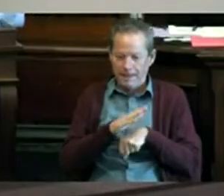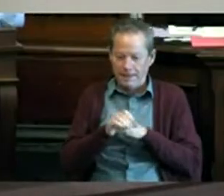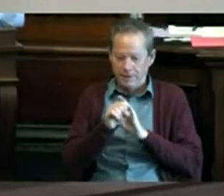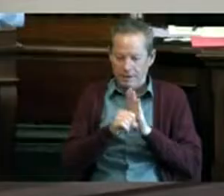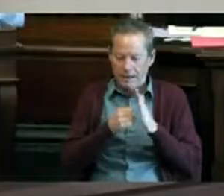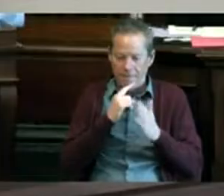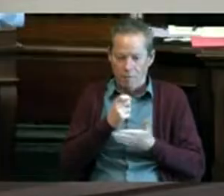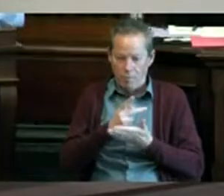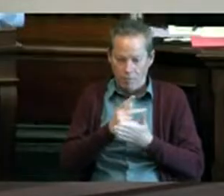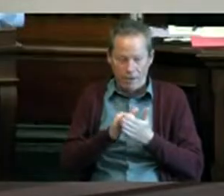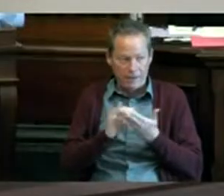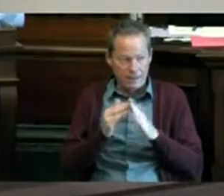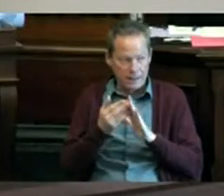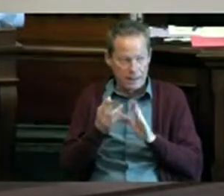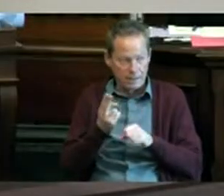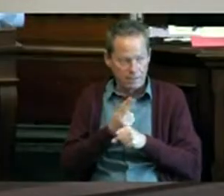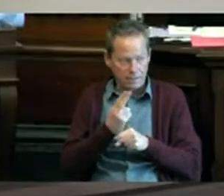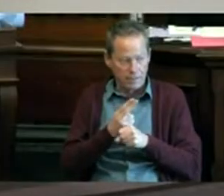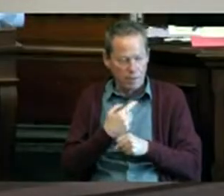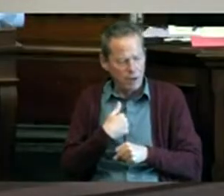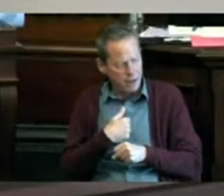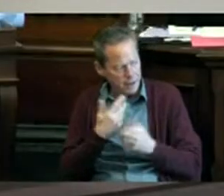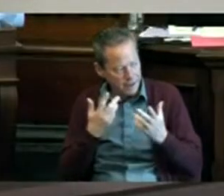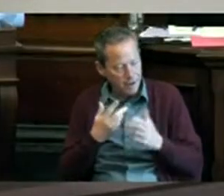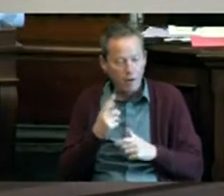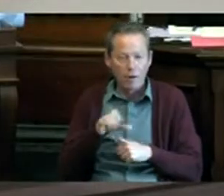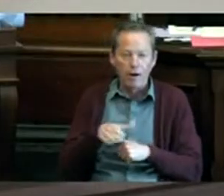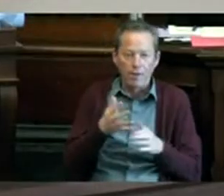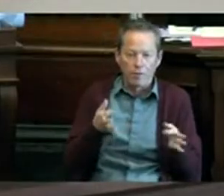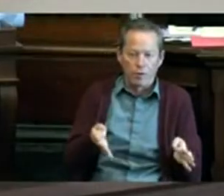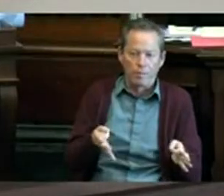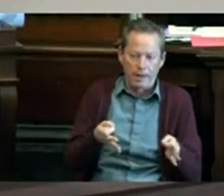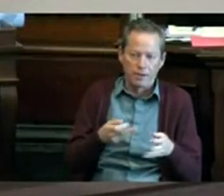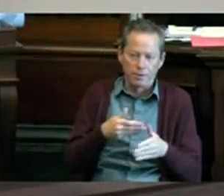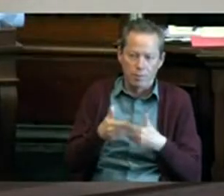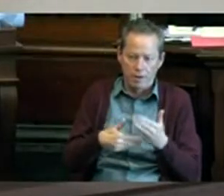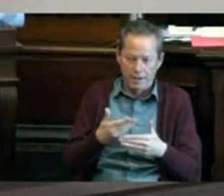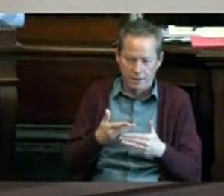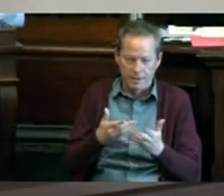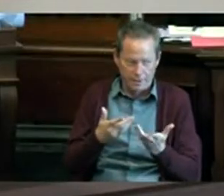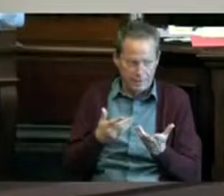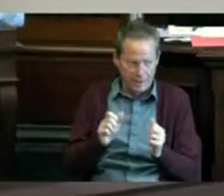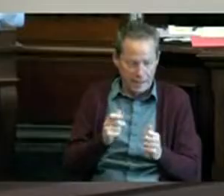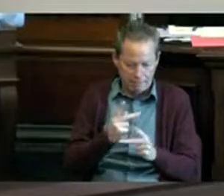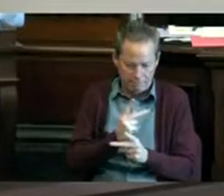simple. The process that you use to send to the state for